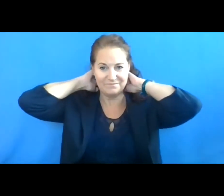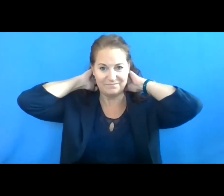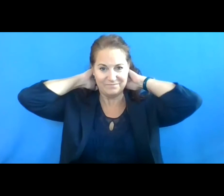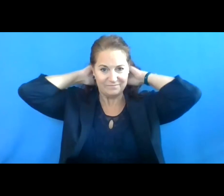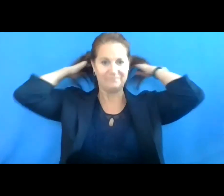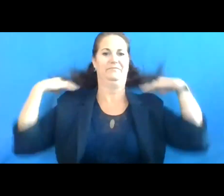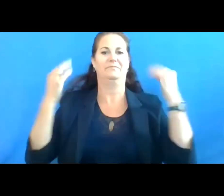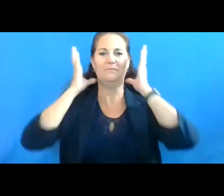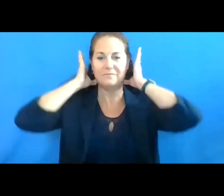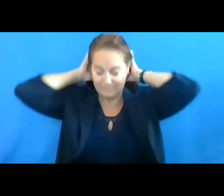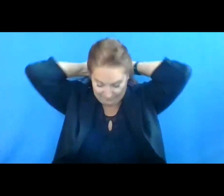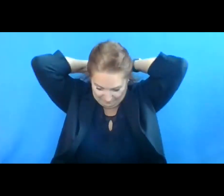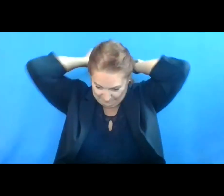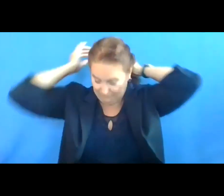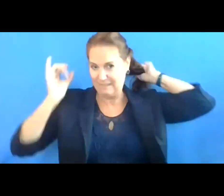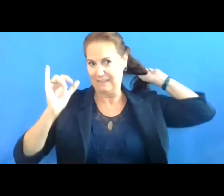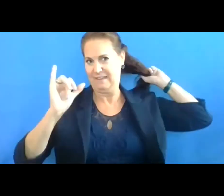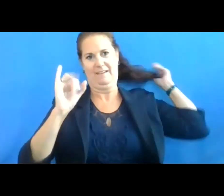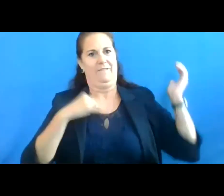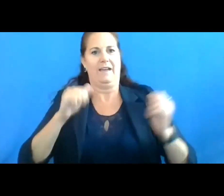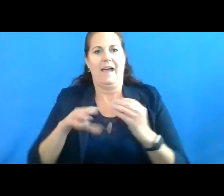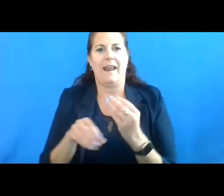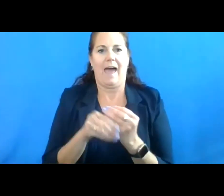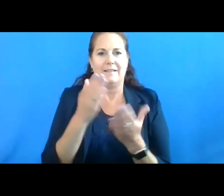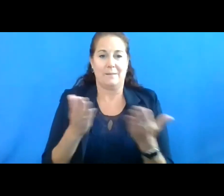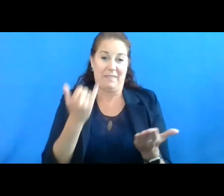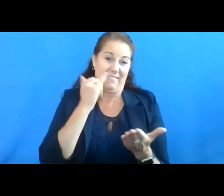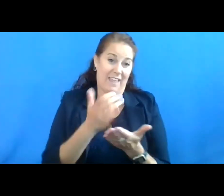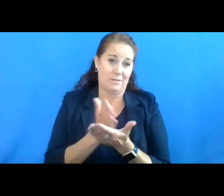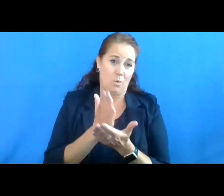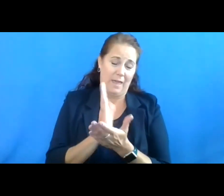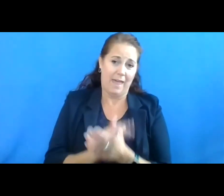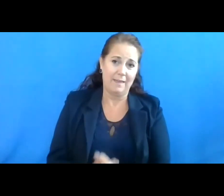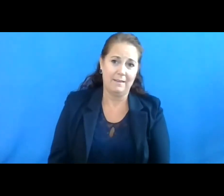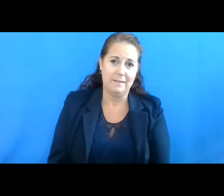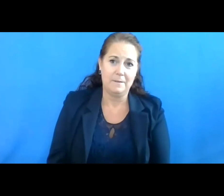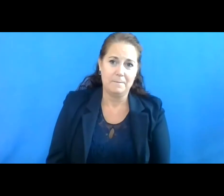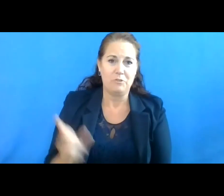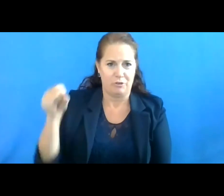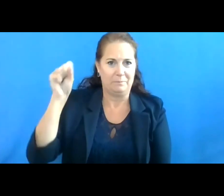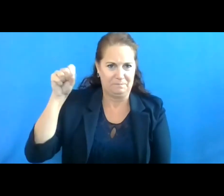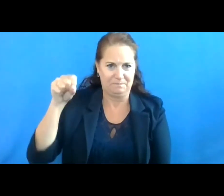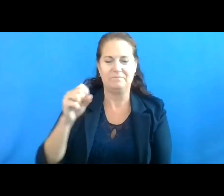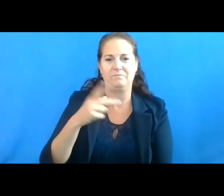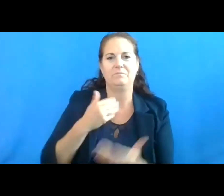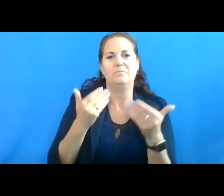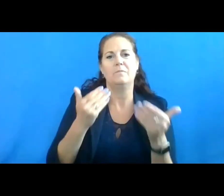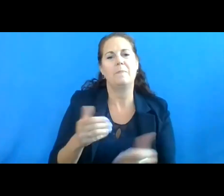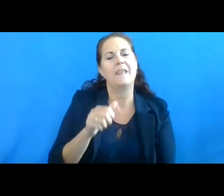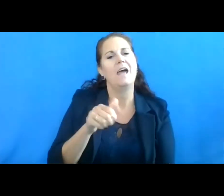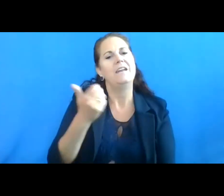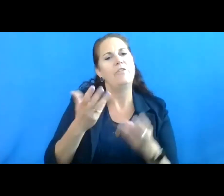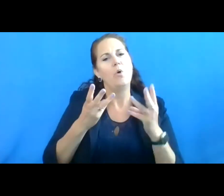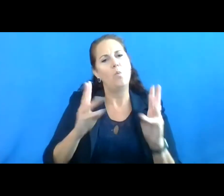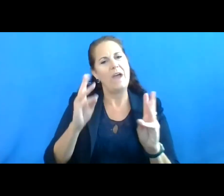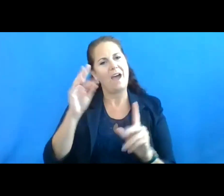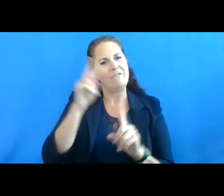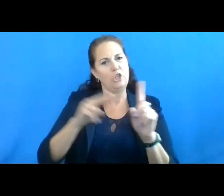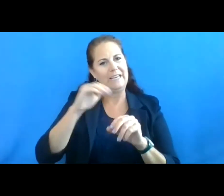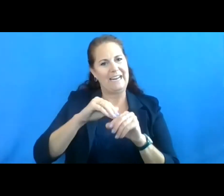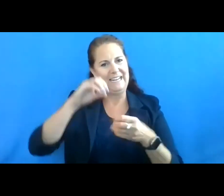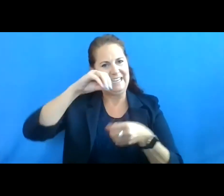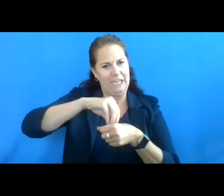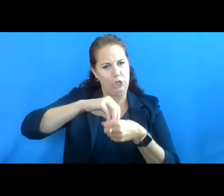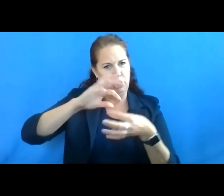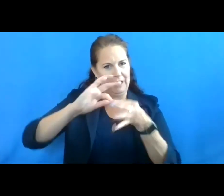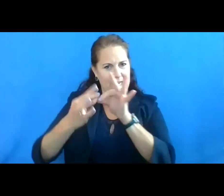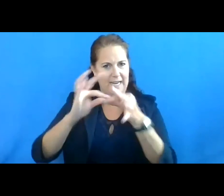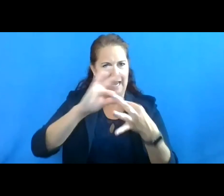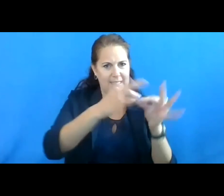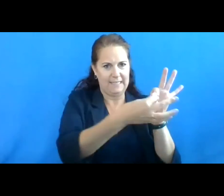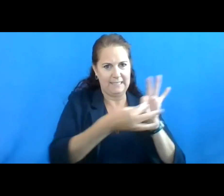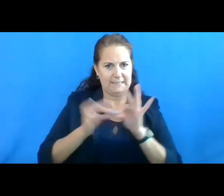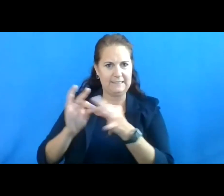If I can say something, if it’s okay, another way of looking at interconnectedness is that